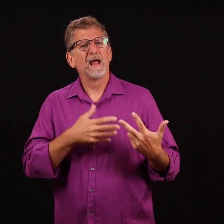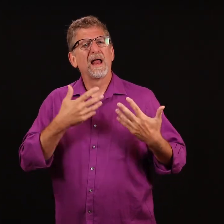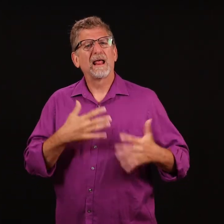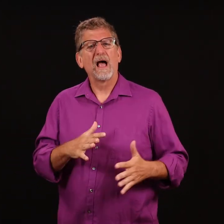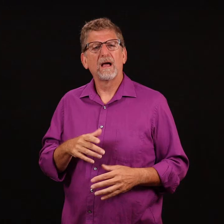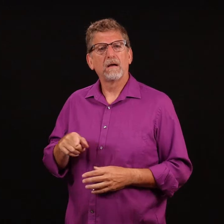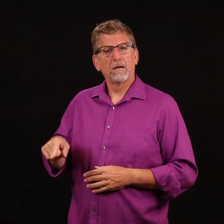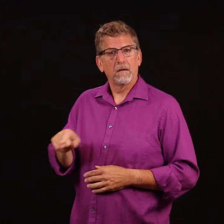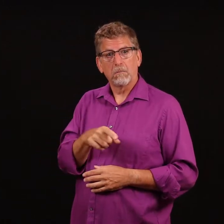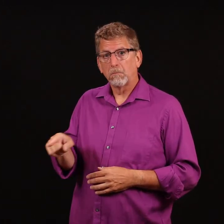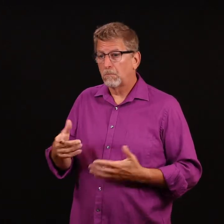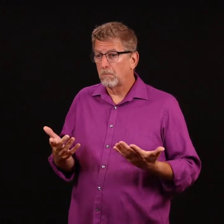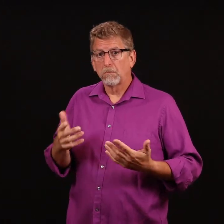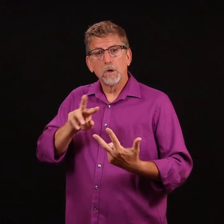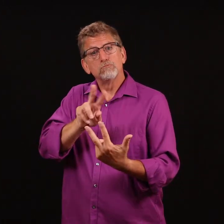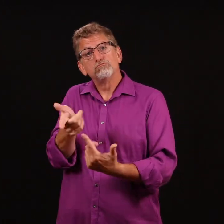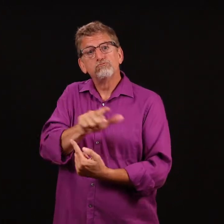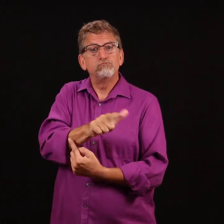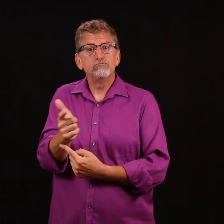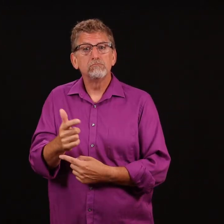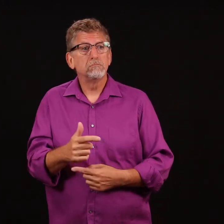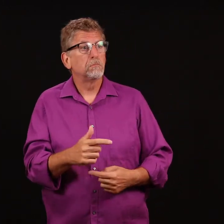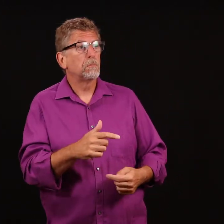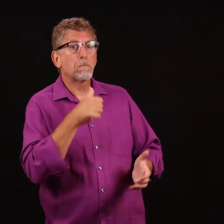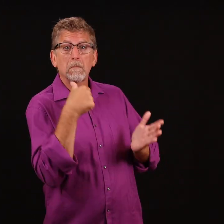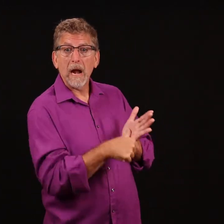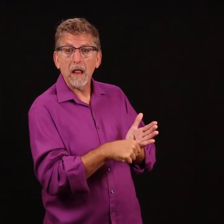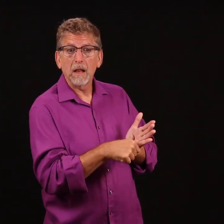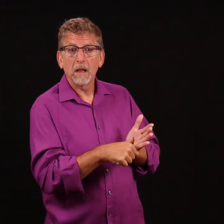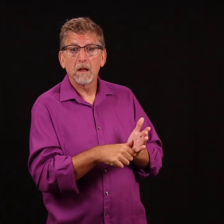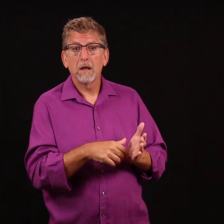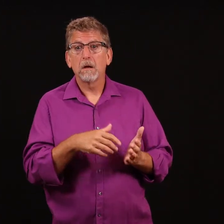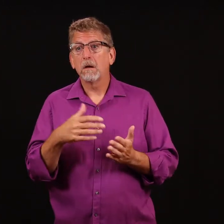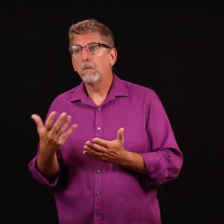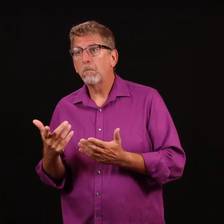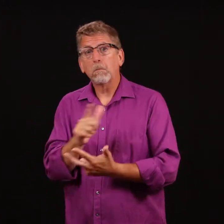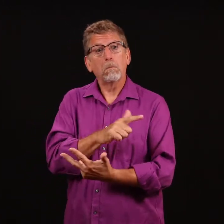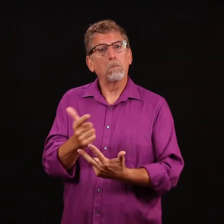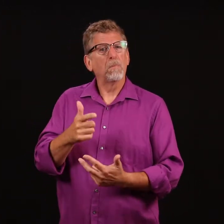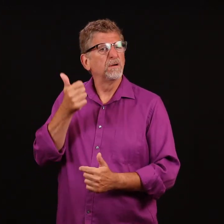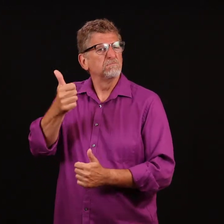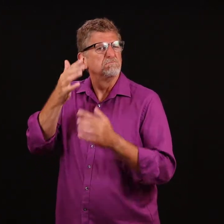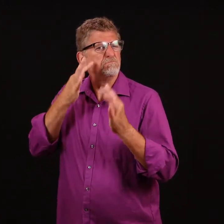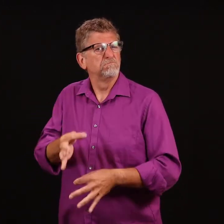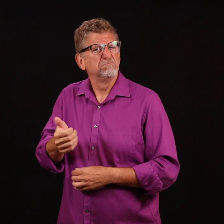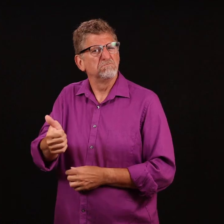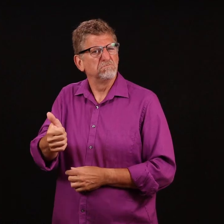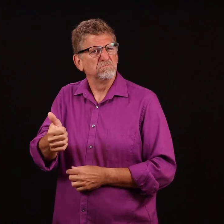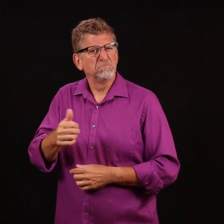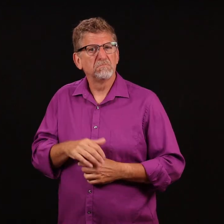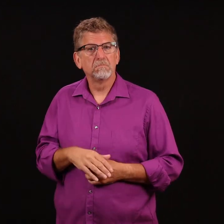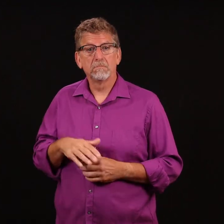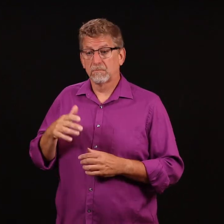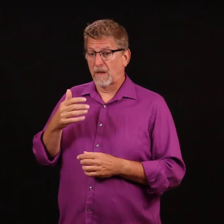have not yet made a unified decision on how to hold their elections. Those states allow the counties to decide.